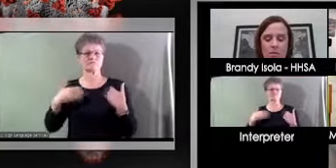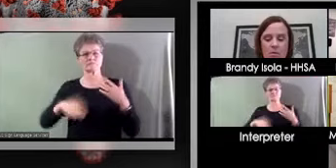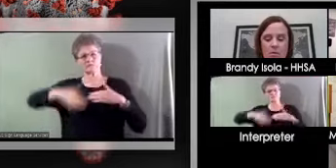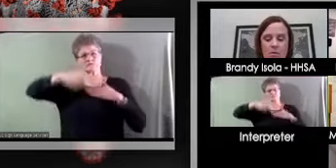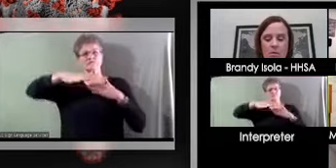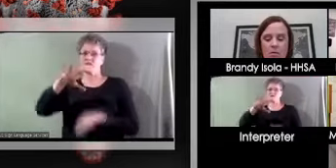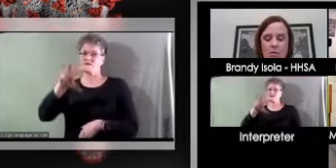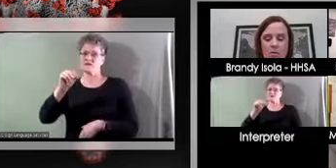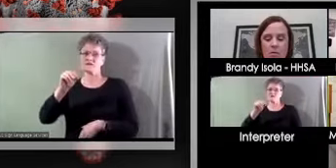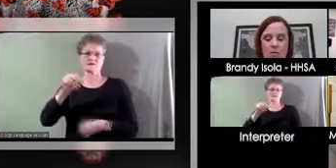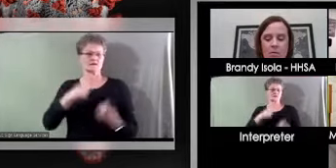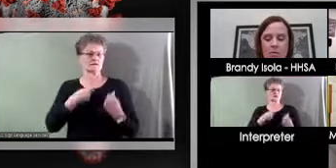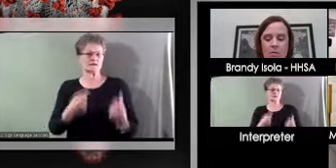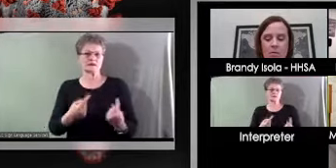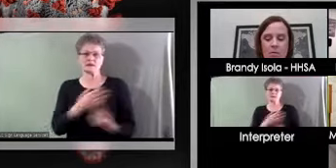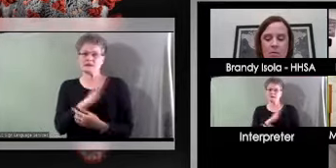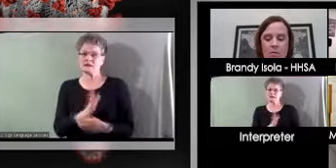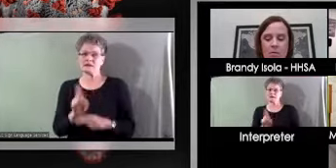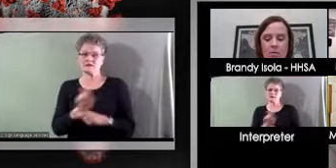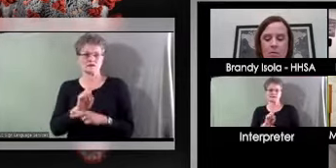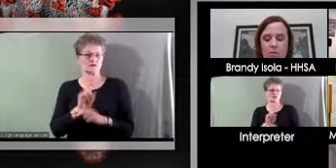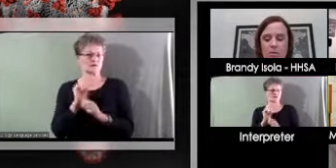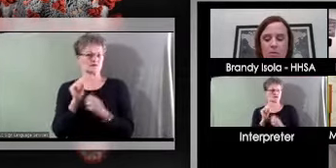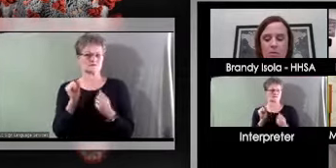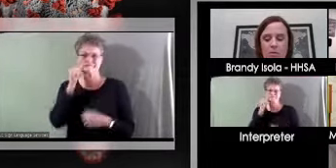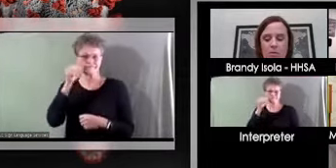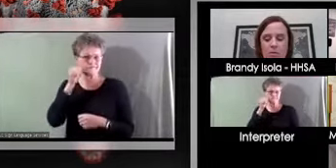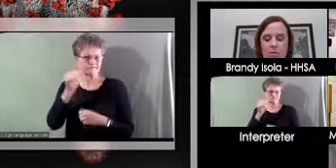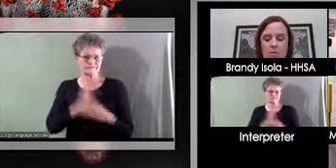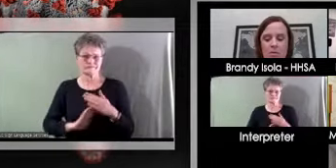currently use on a daily basis. So I think if there's a major surge with